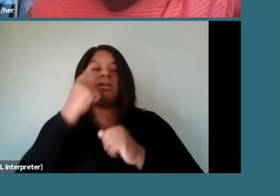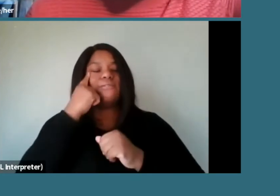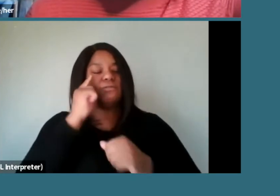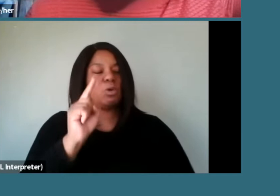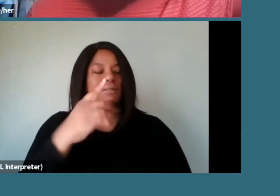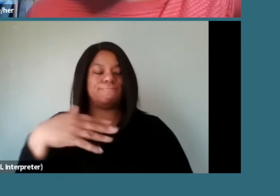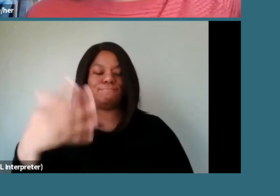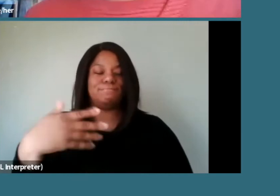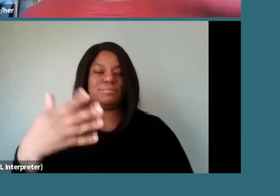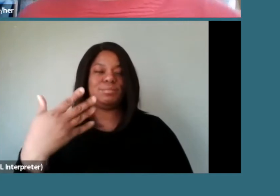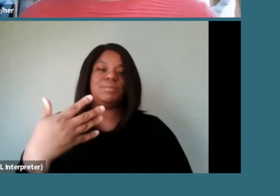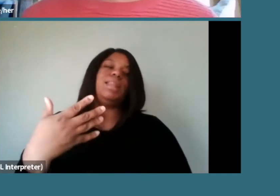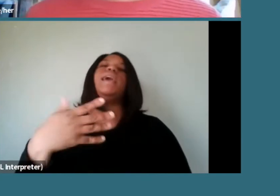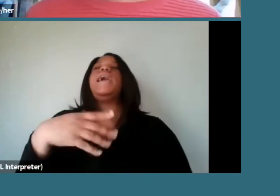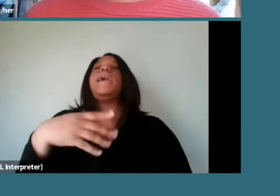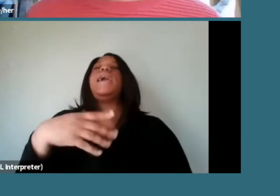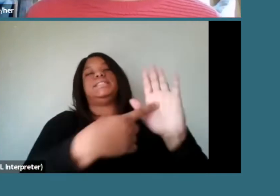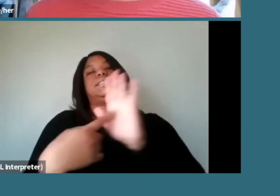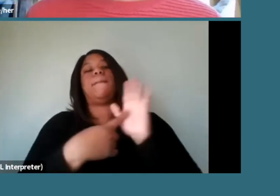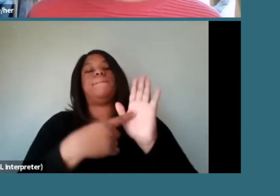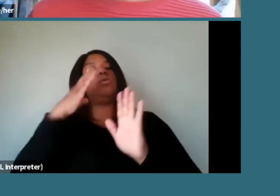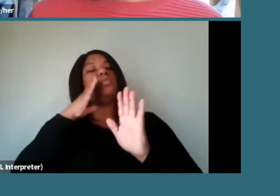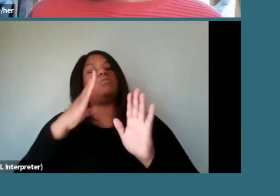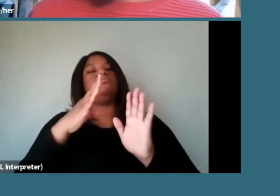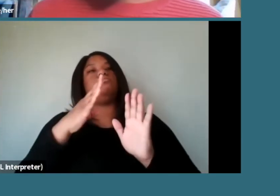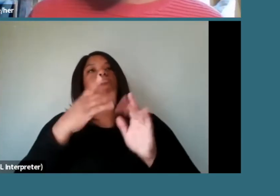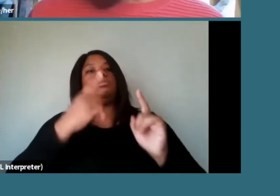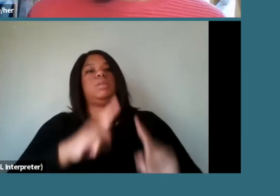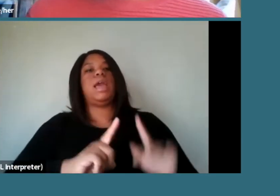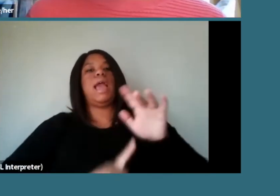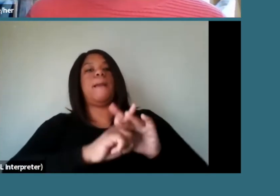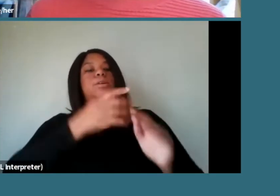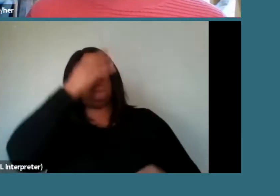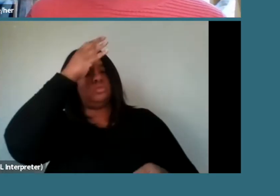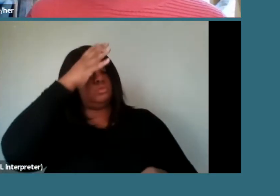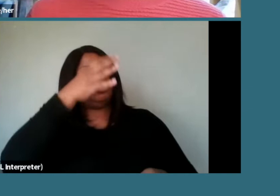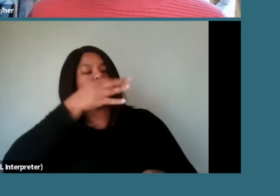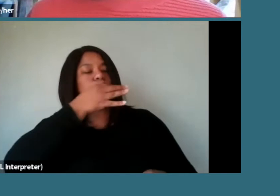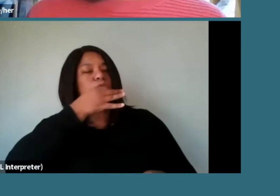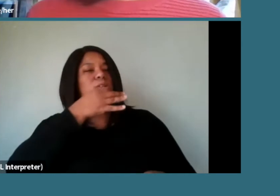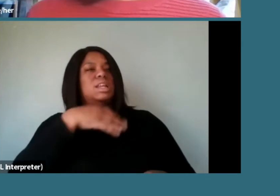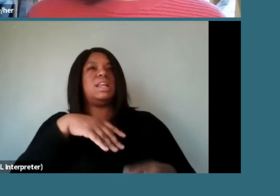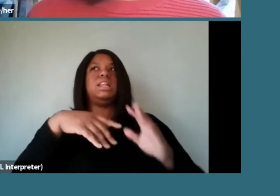an upcoming exhibit and they described somebody in this photo as a man. And Zhen, it got back to the museum